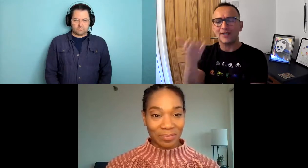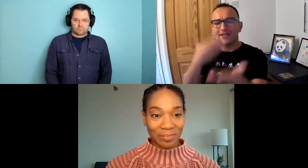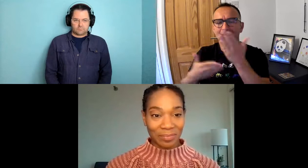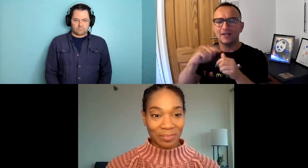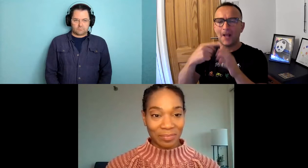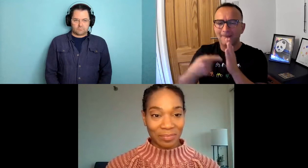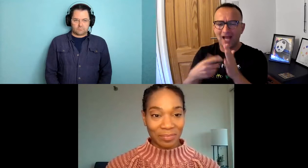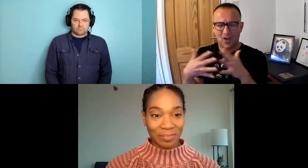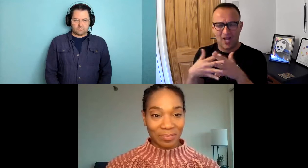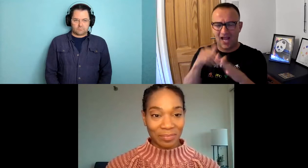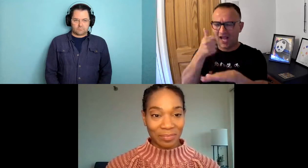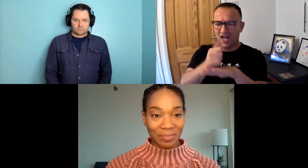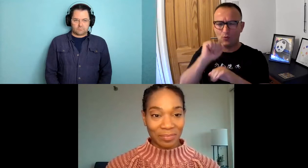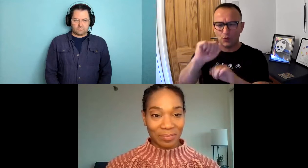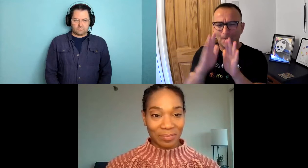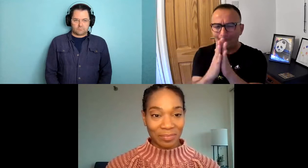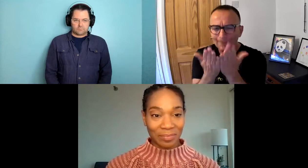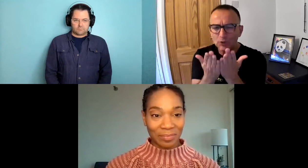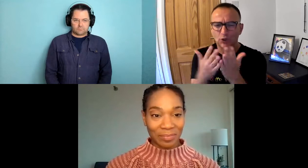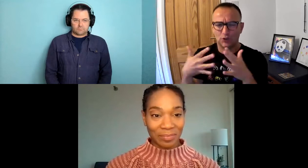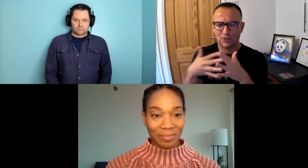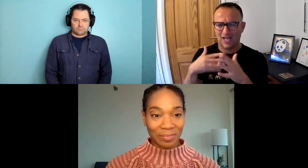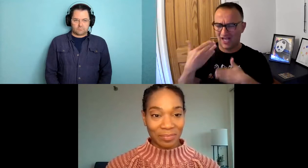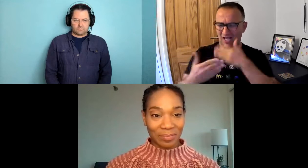audience later to ask questions about the book